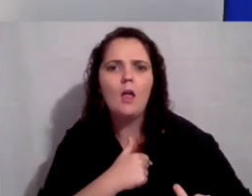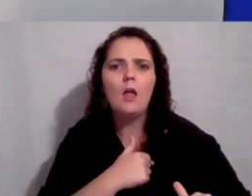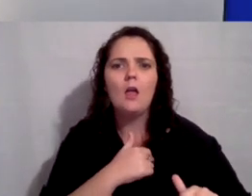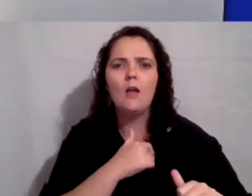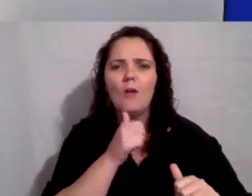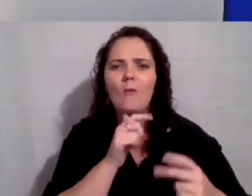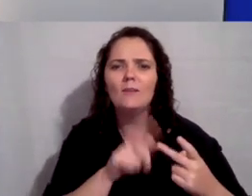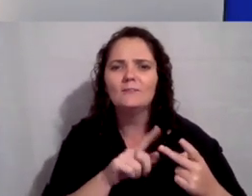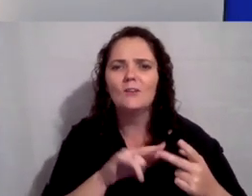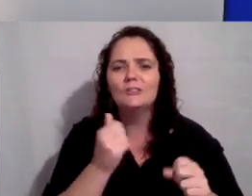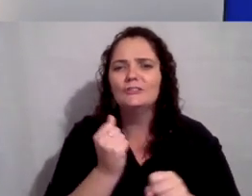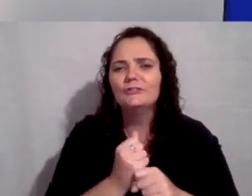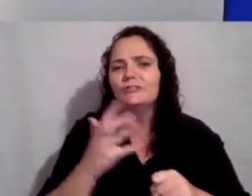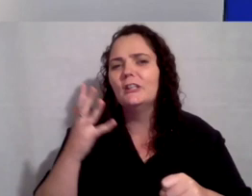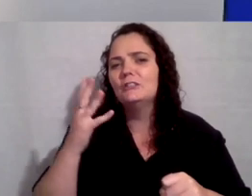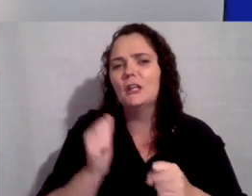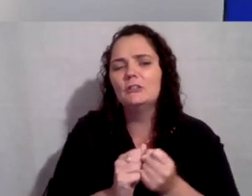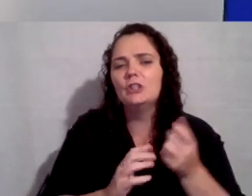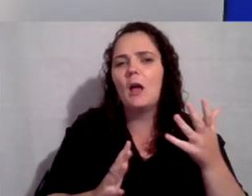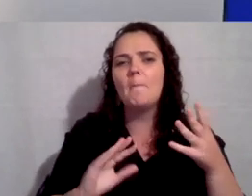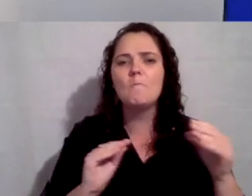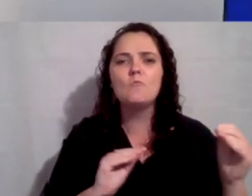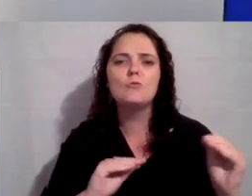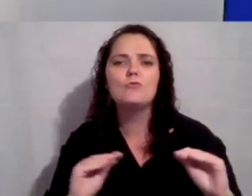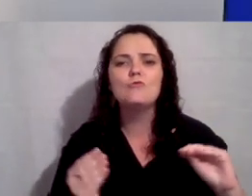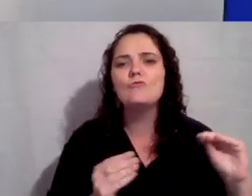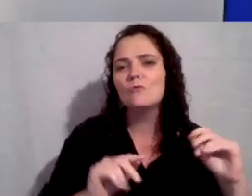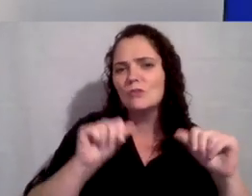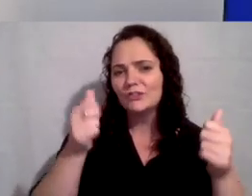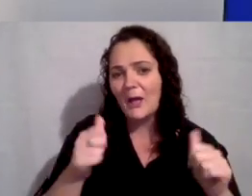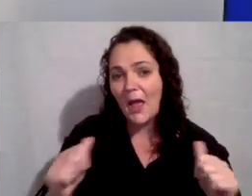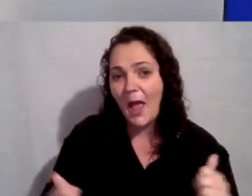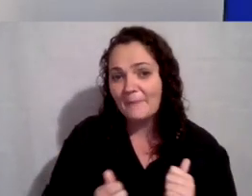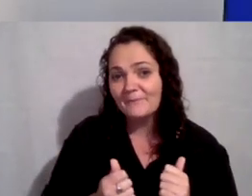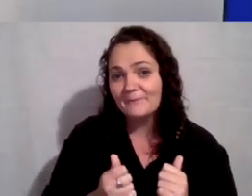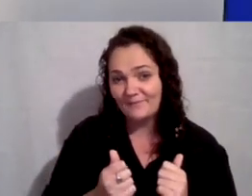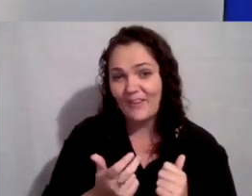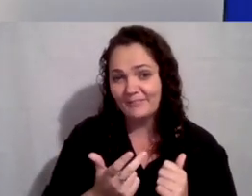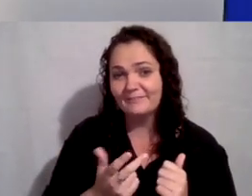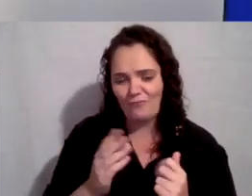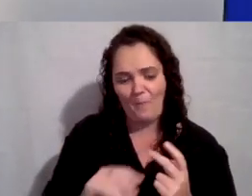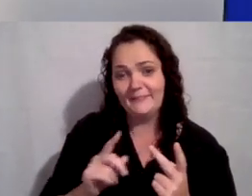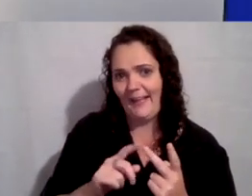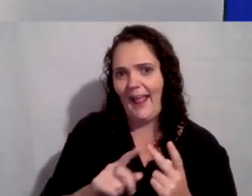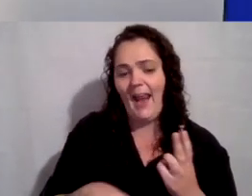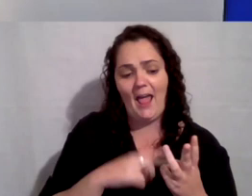whether it was the gestural mark making and all that beautiful sense of the gesture and contour that we did in the second week, or tonight working with